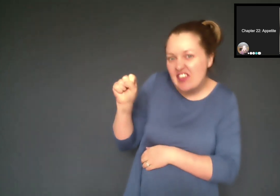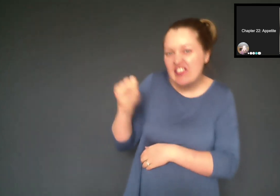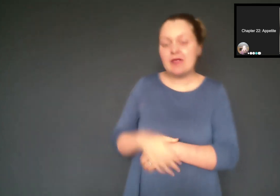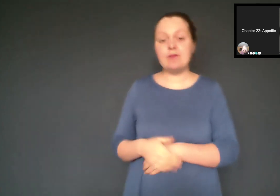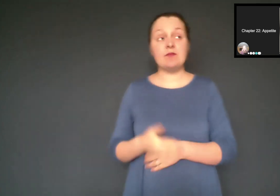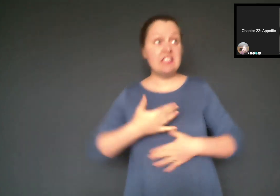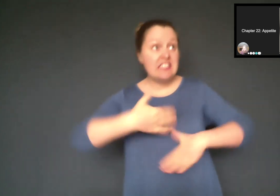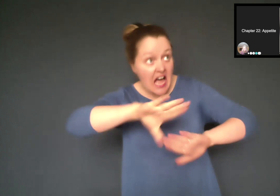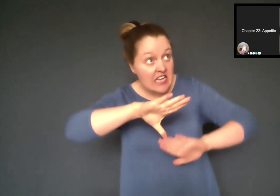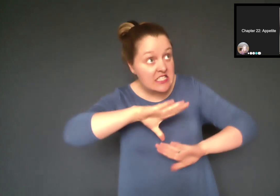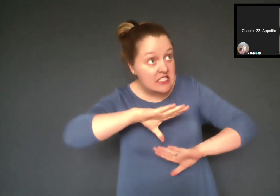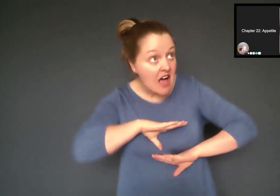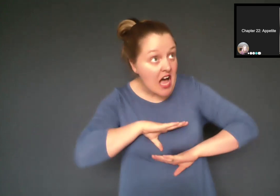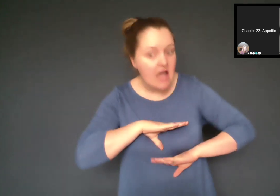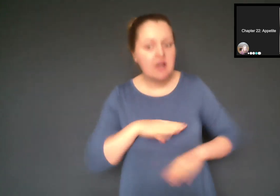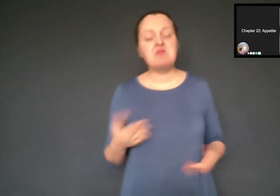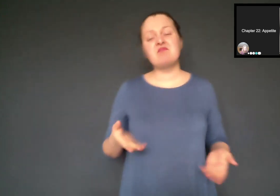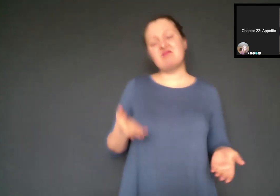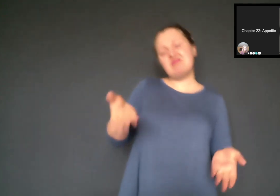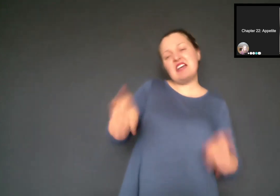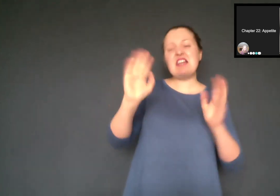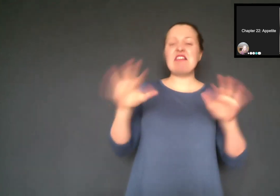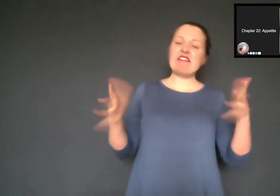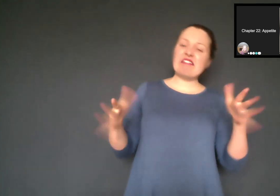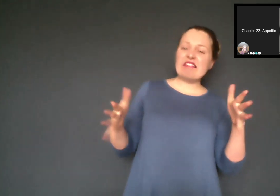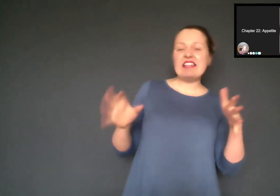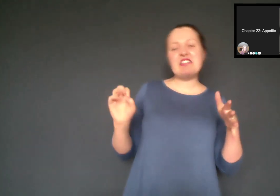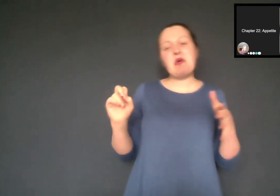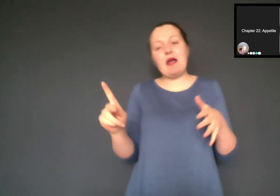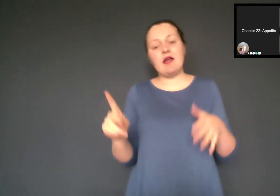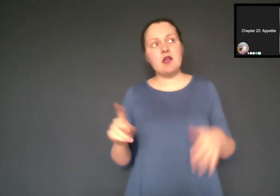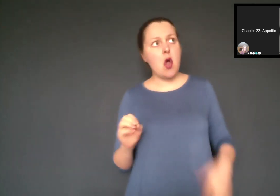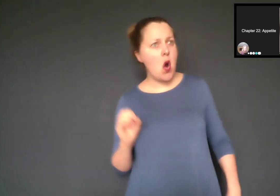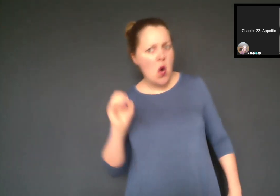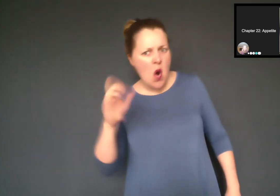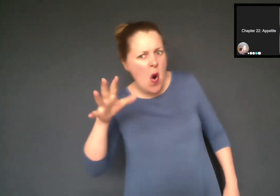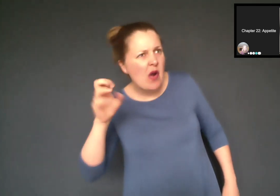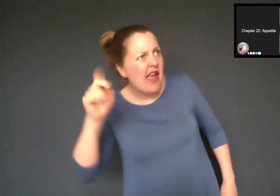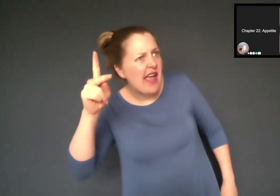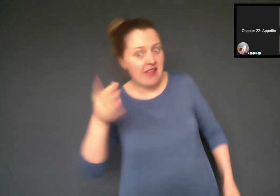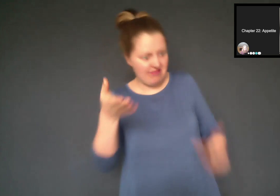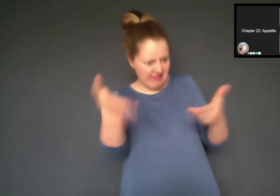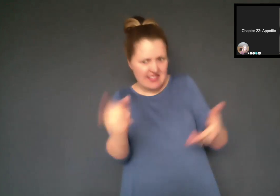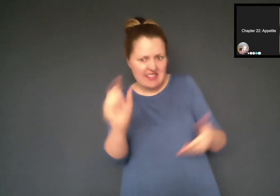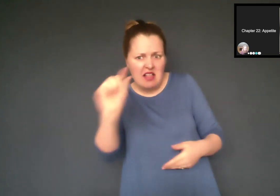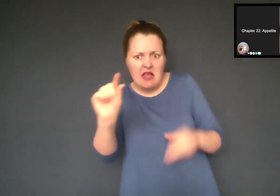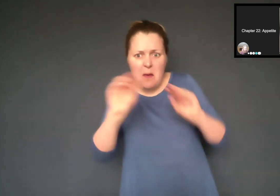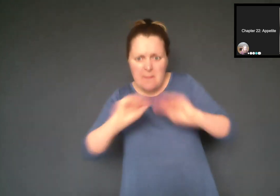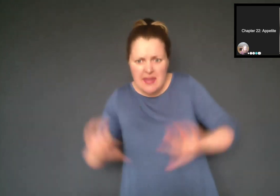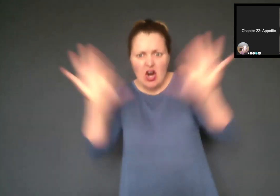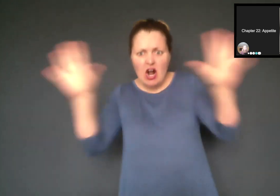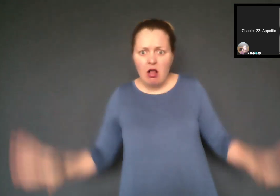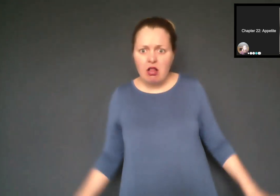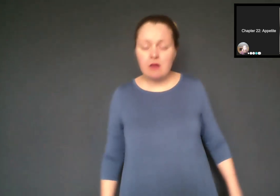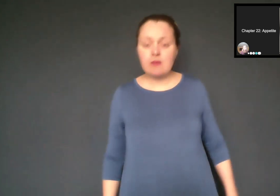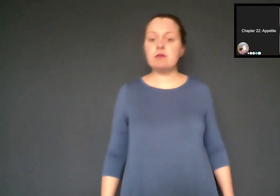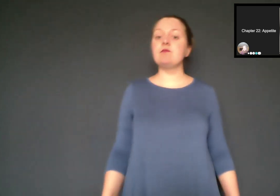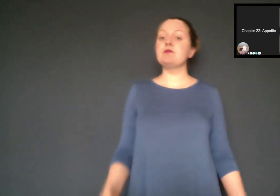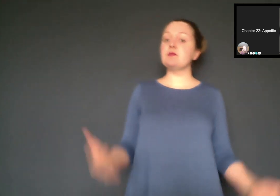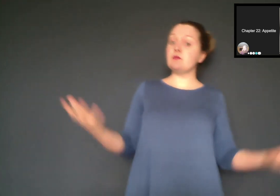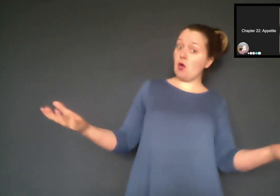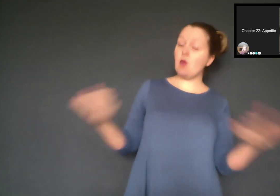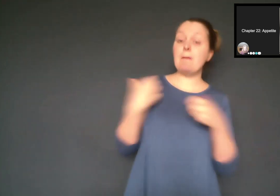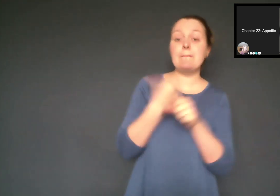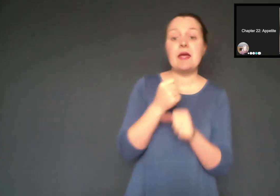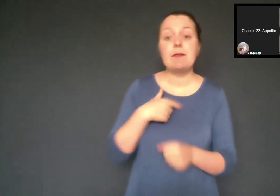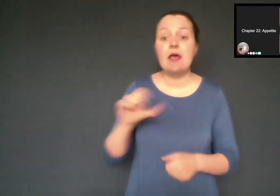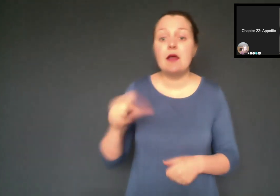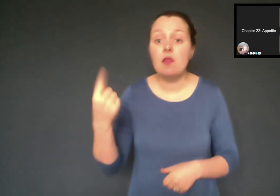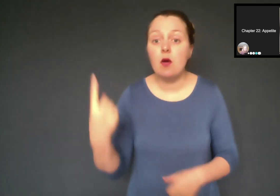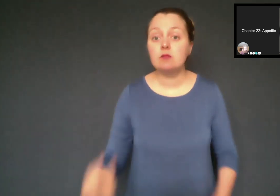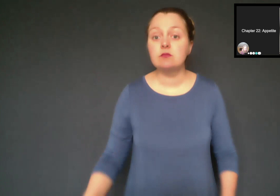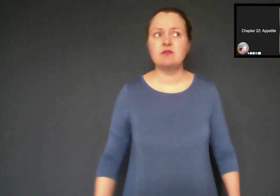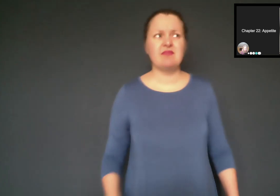it's okay i suppose he said okay said hood it's a little miracle so make me another another ark